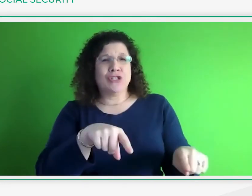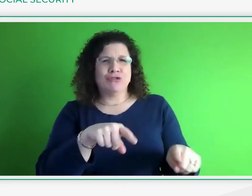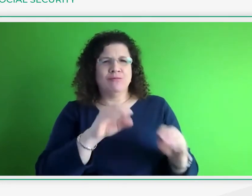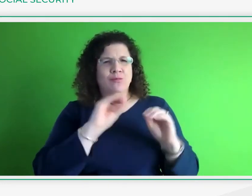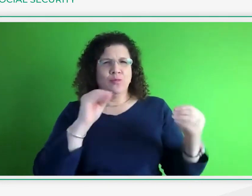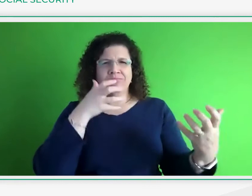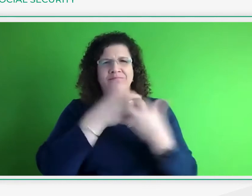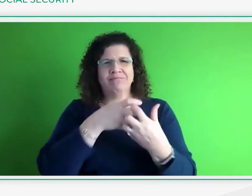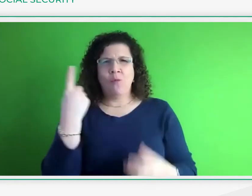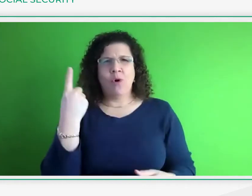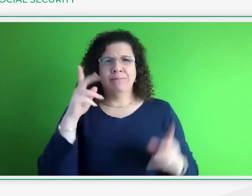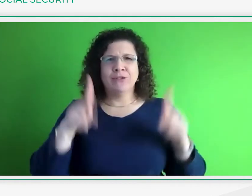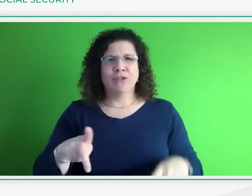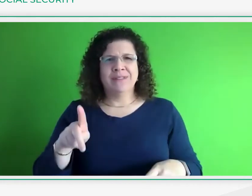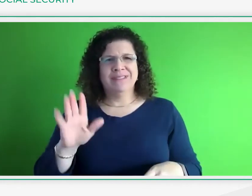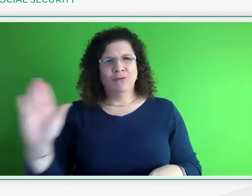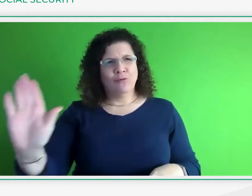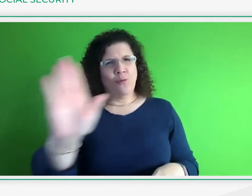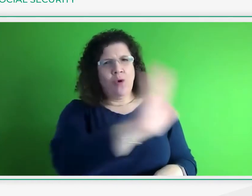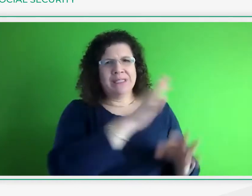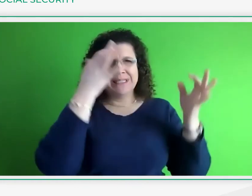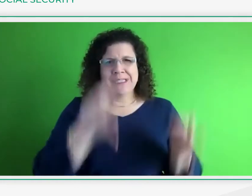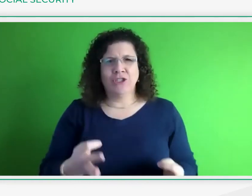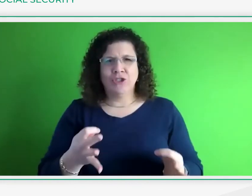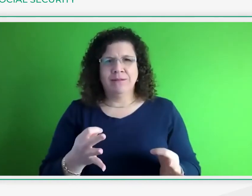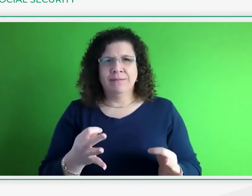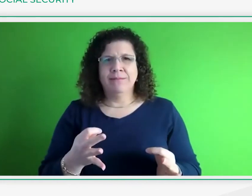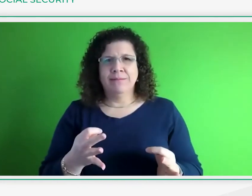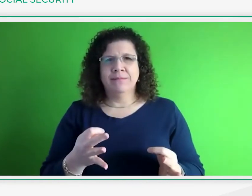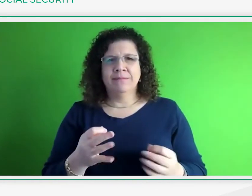And there's really no one-size-fits-all here.